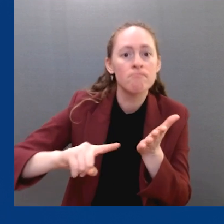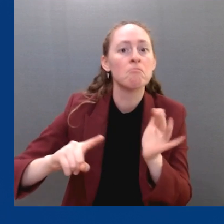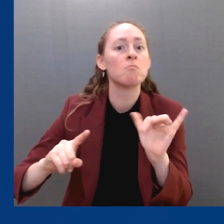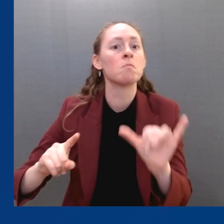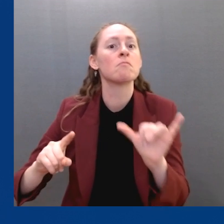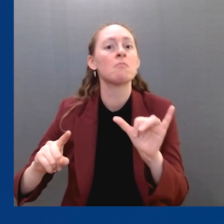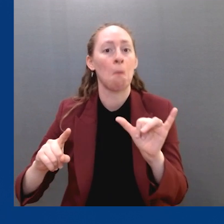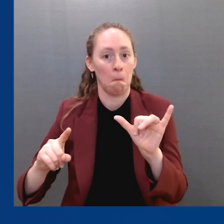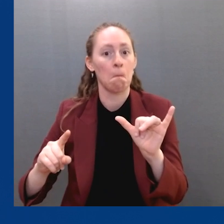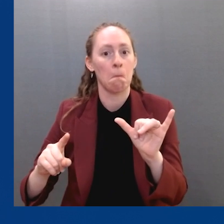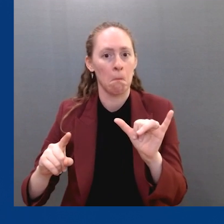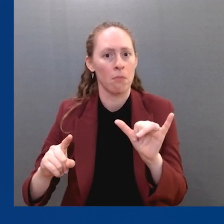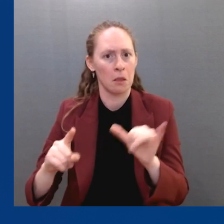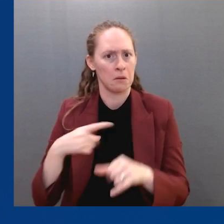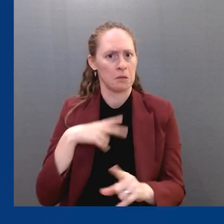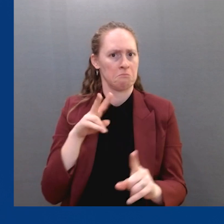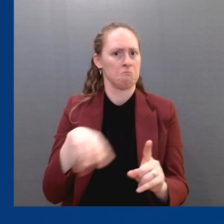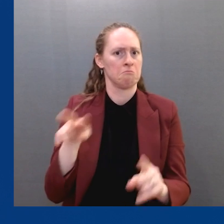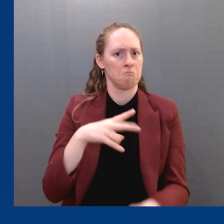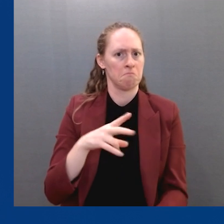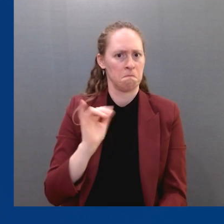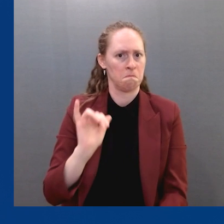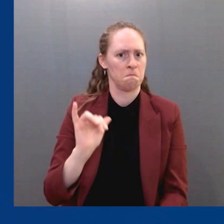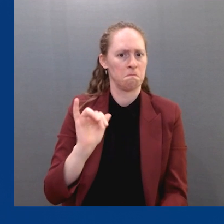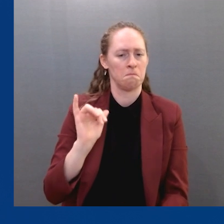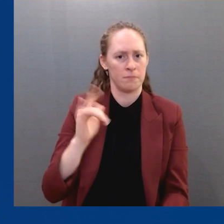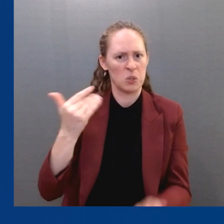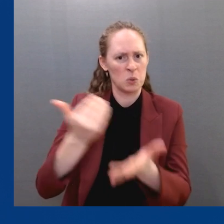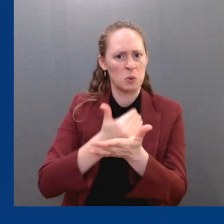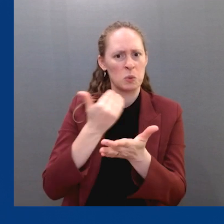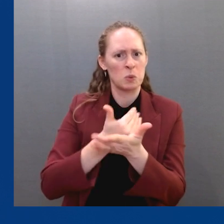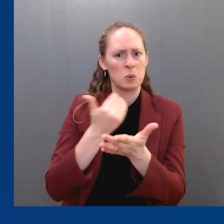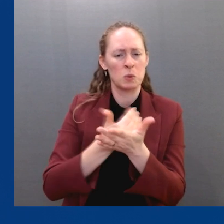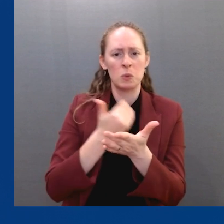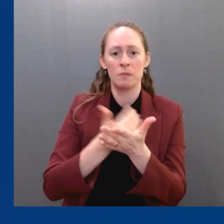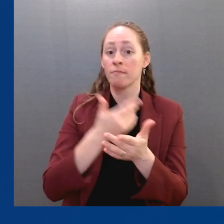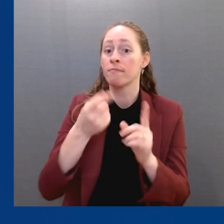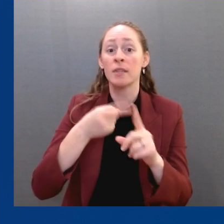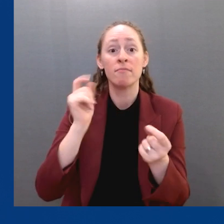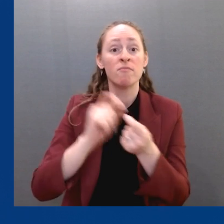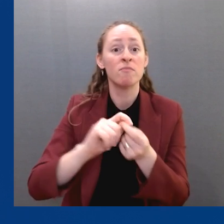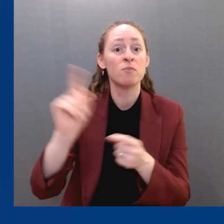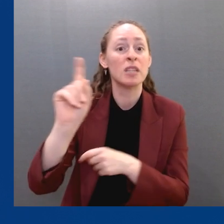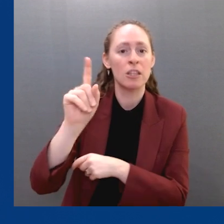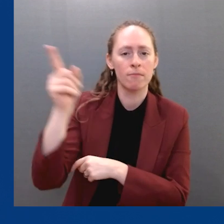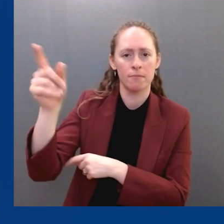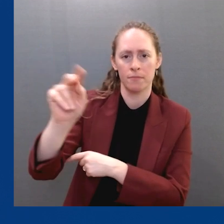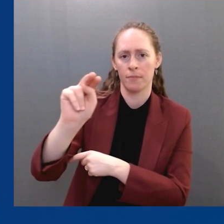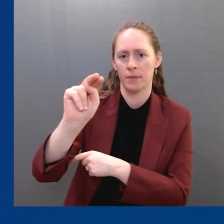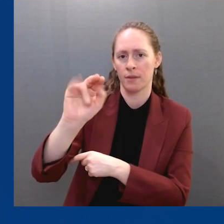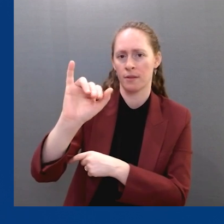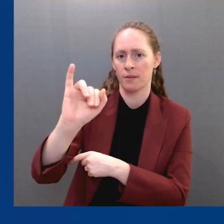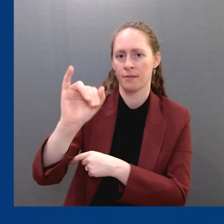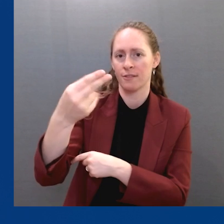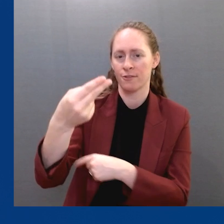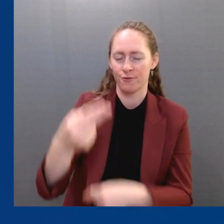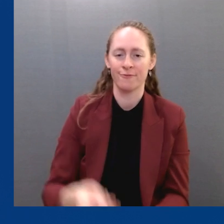from one of the laboratories that the NIH funds were a panel of Bjorkman and their colleagues about what looks really good as well